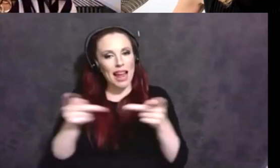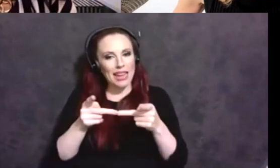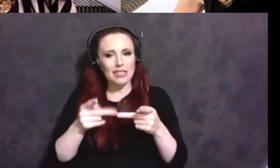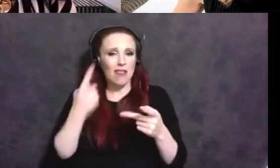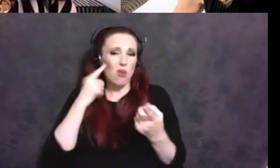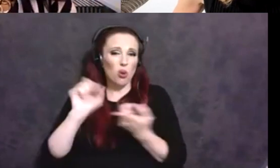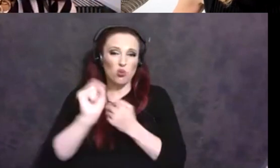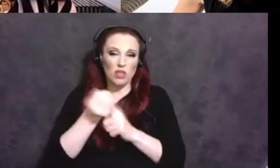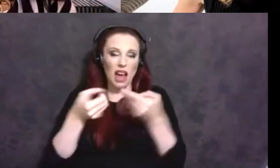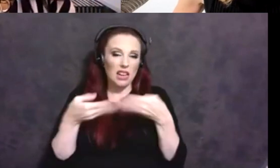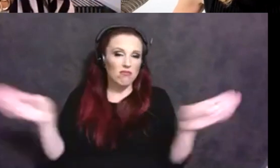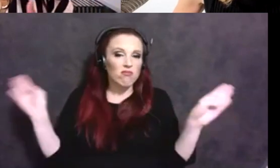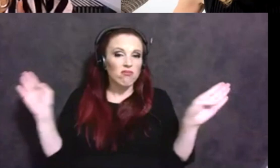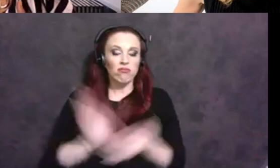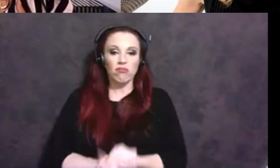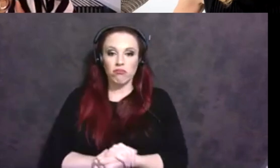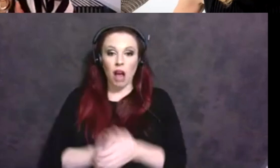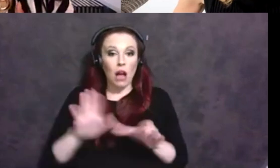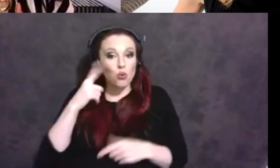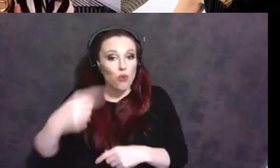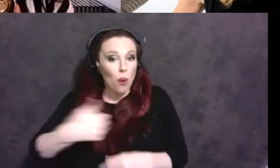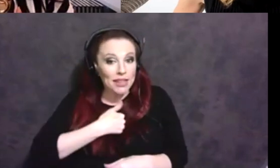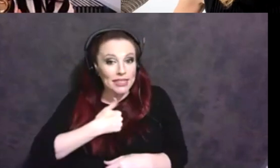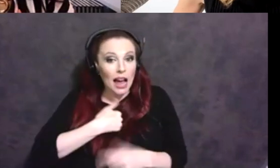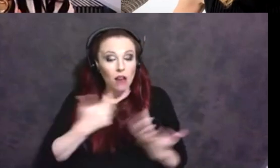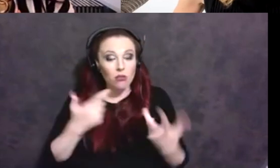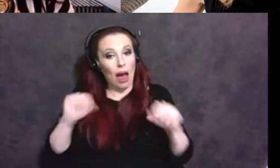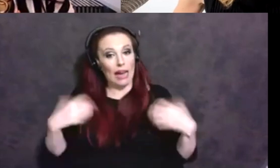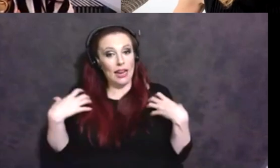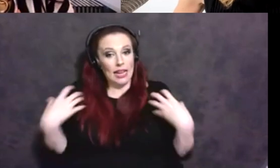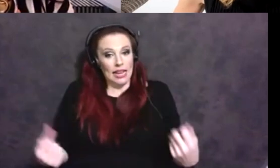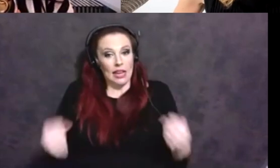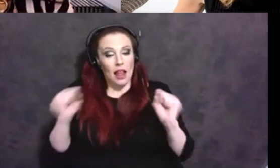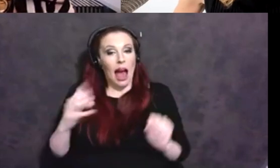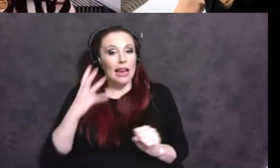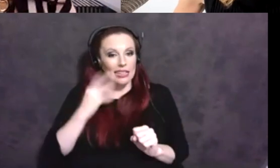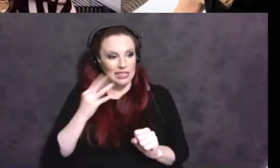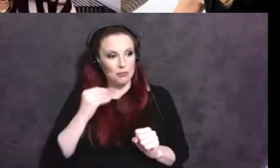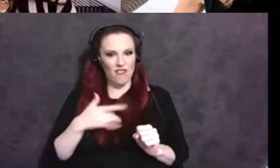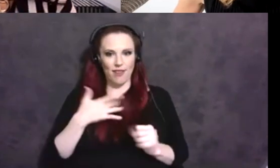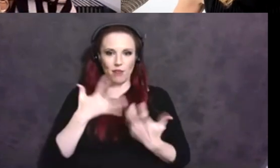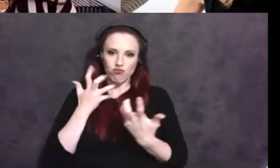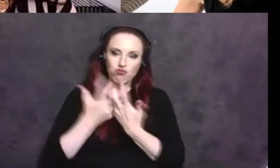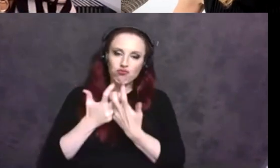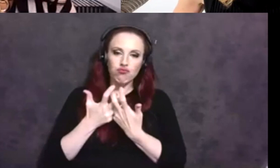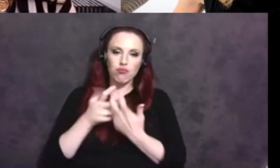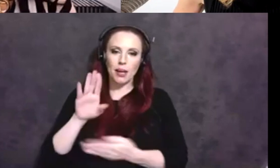a lot in the U.S. and globally helping to build more inclusive workplaces and society